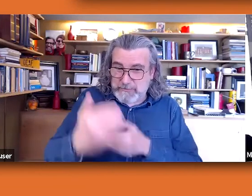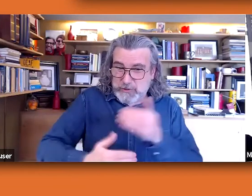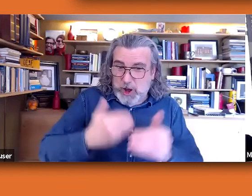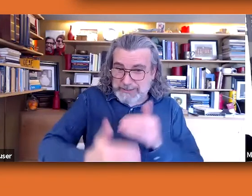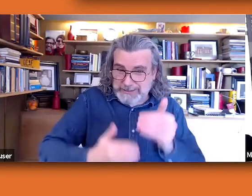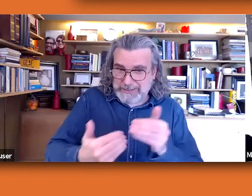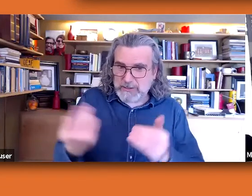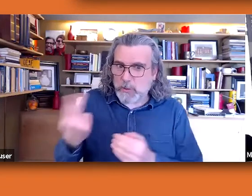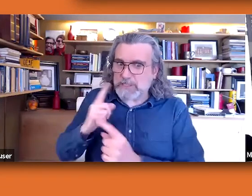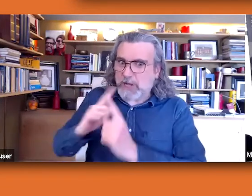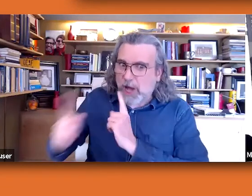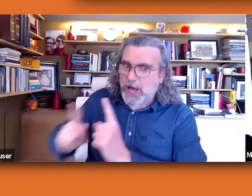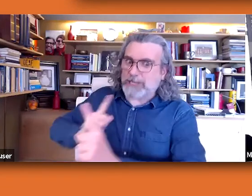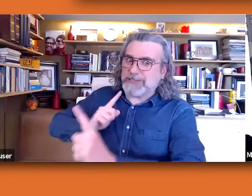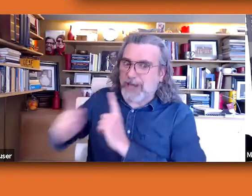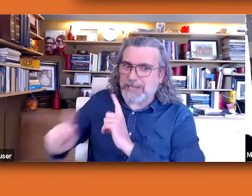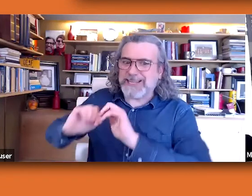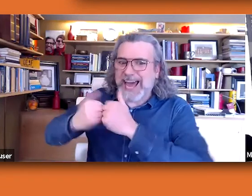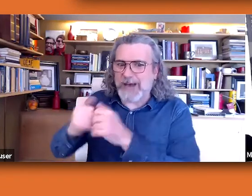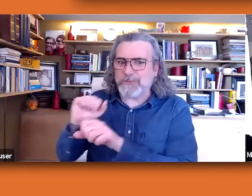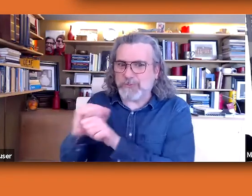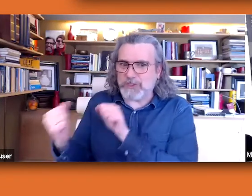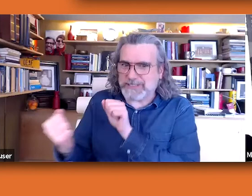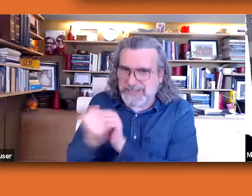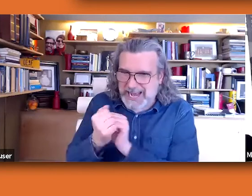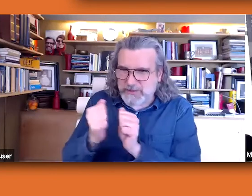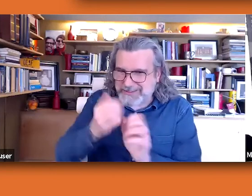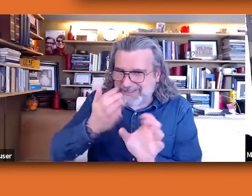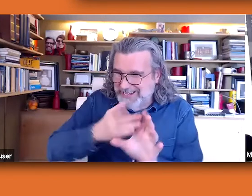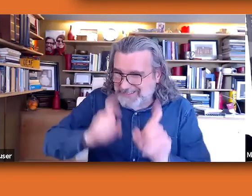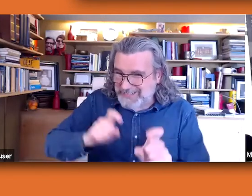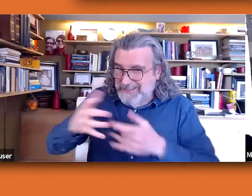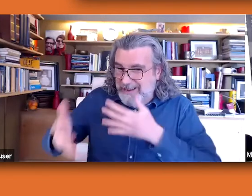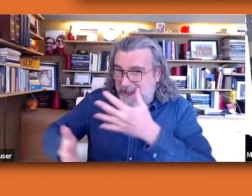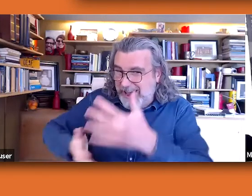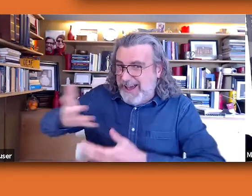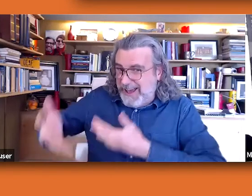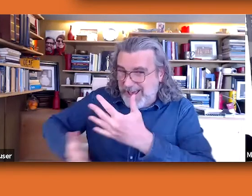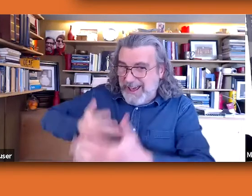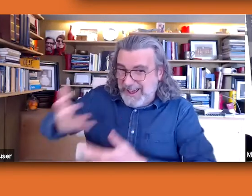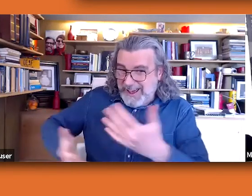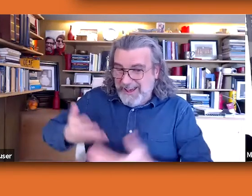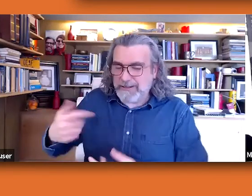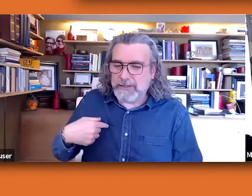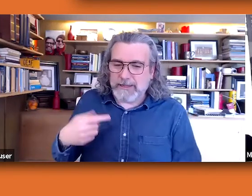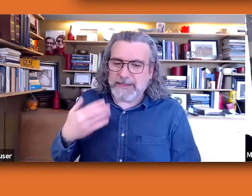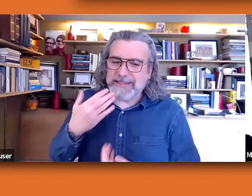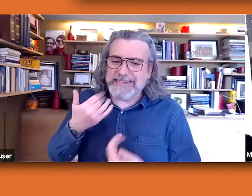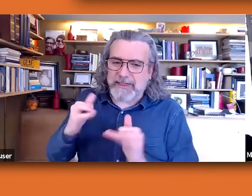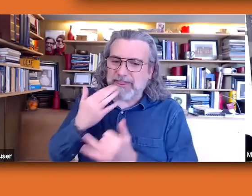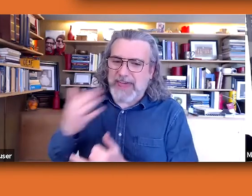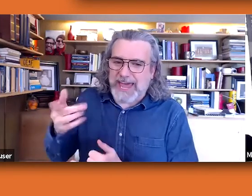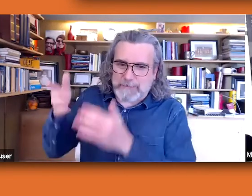and I didn't want, um, the interpreter involved in the process, skewing the results.